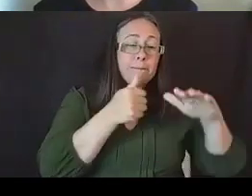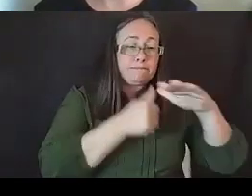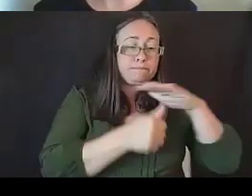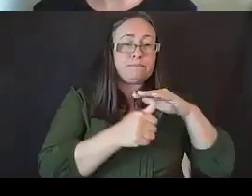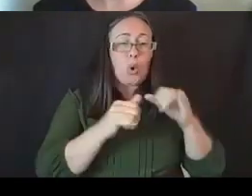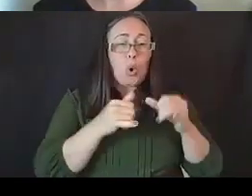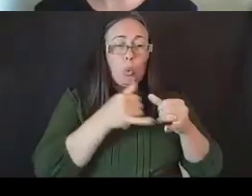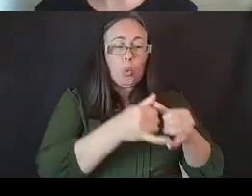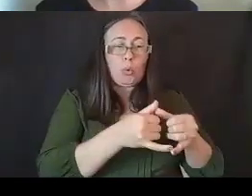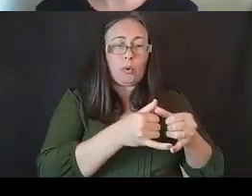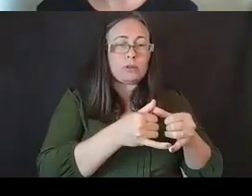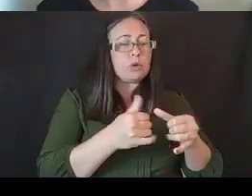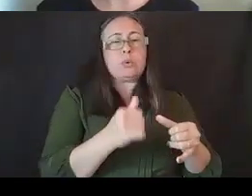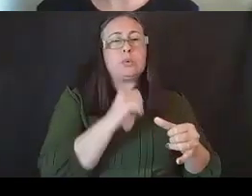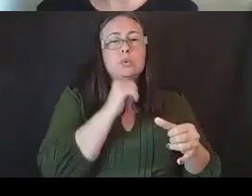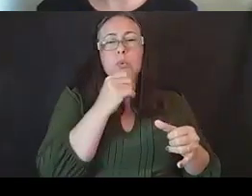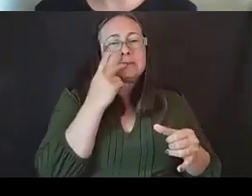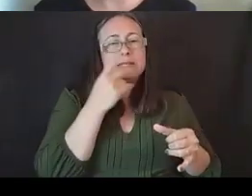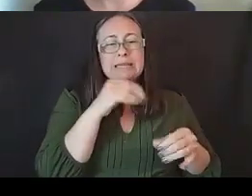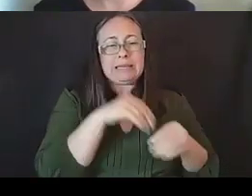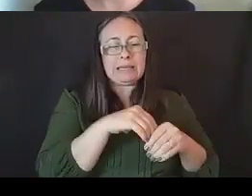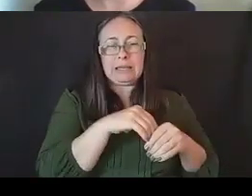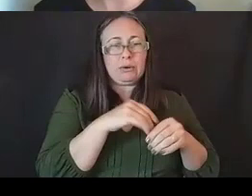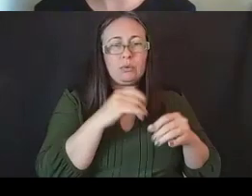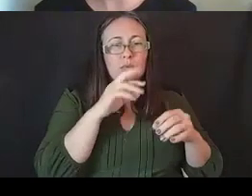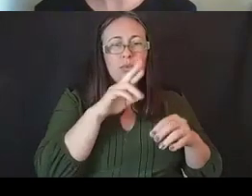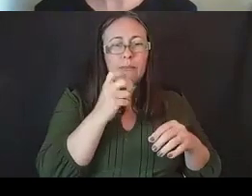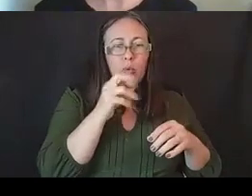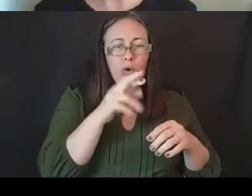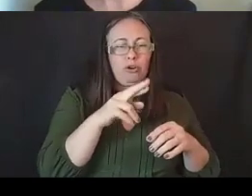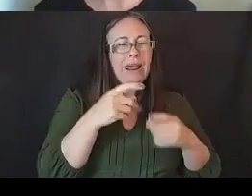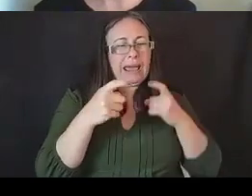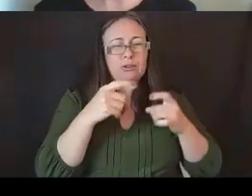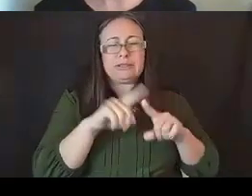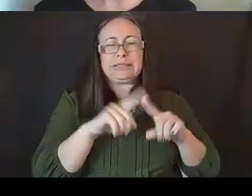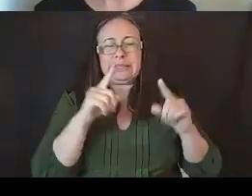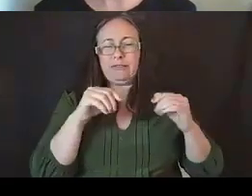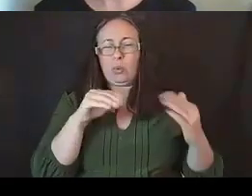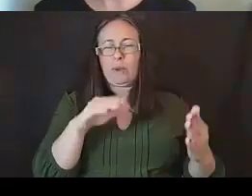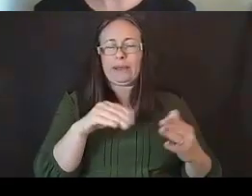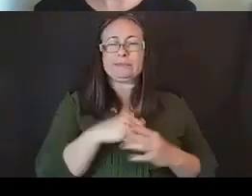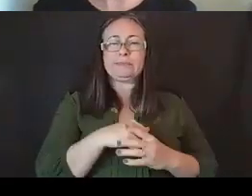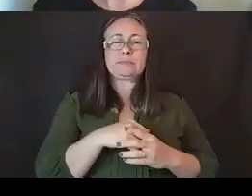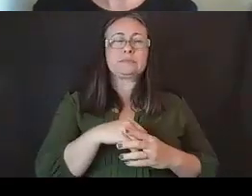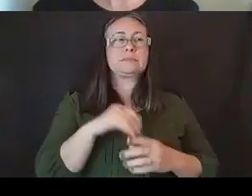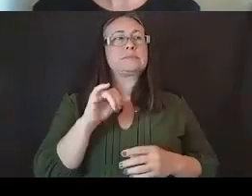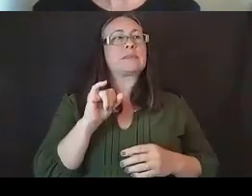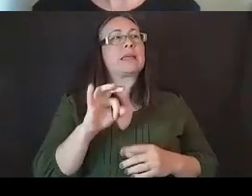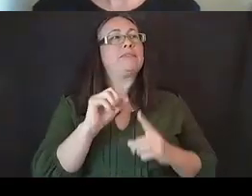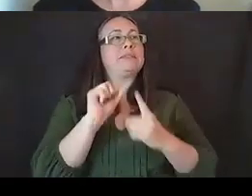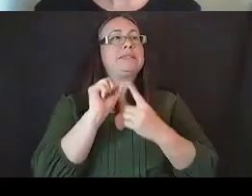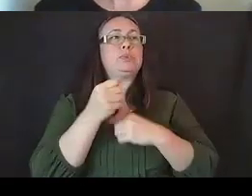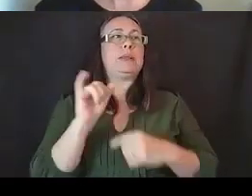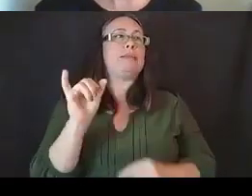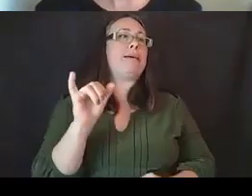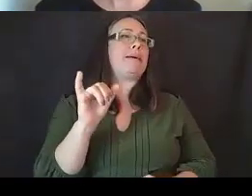RePORTER, you won't see that here. Those are really handled in a separate way, and so if there's a situation wherein this example here,